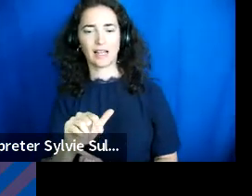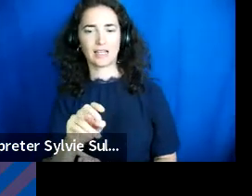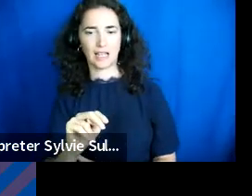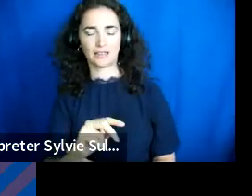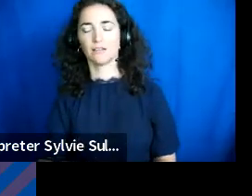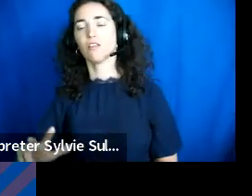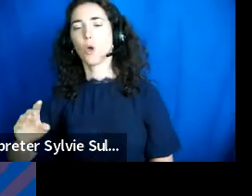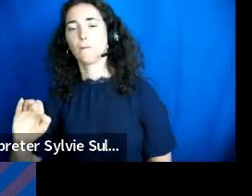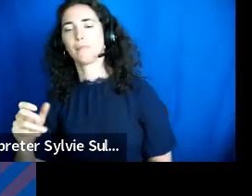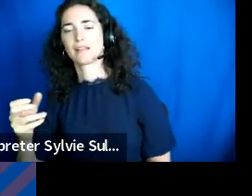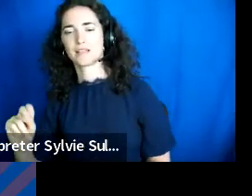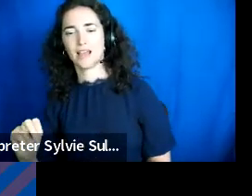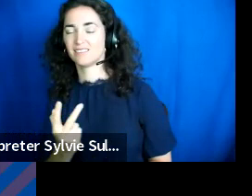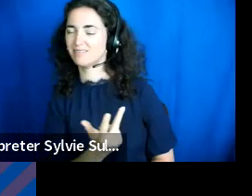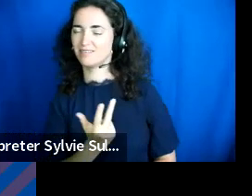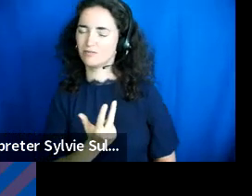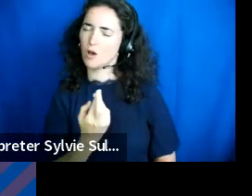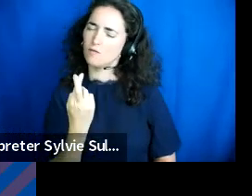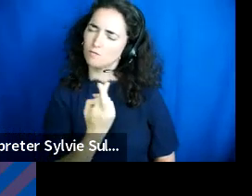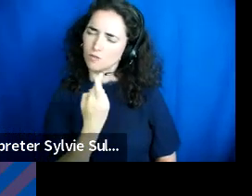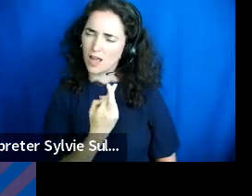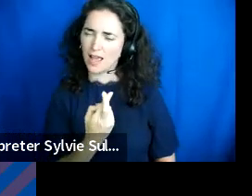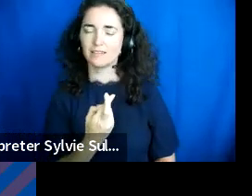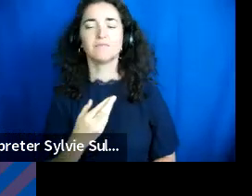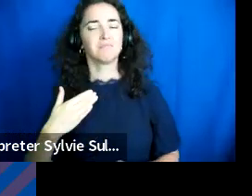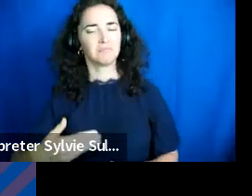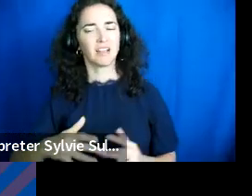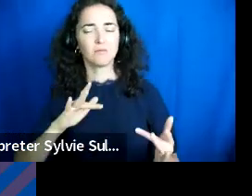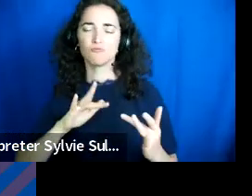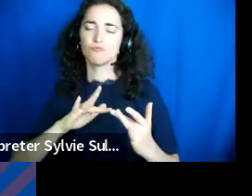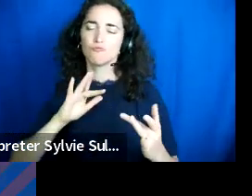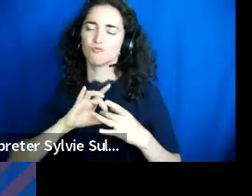These girls became best of friends and stay in touch as often as they can.